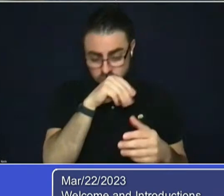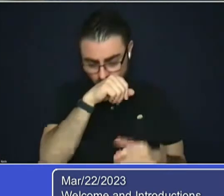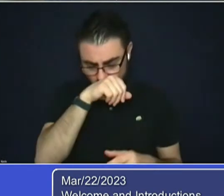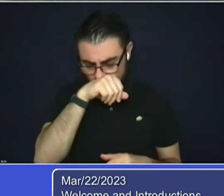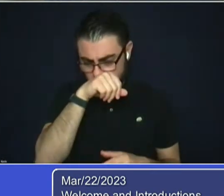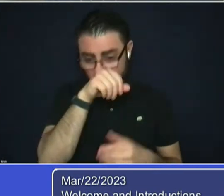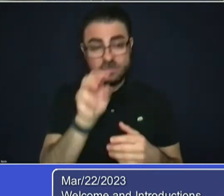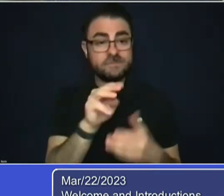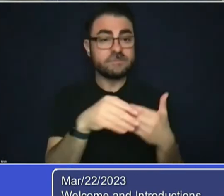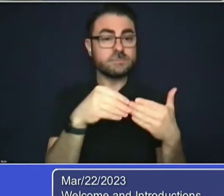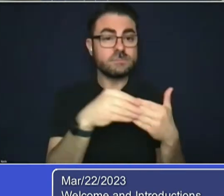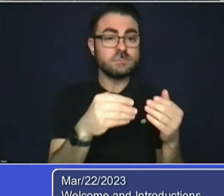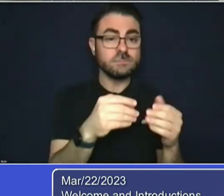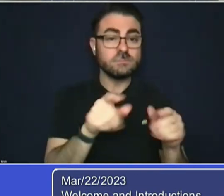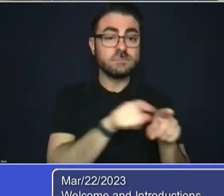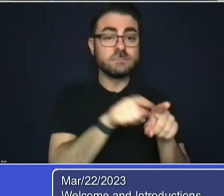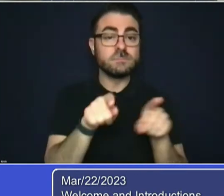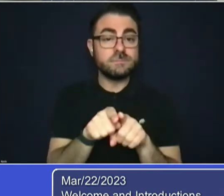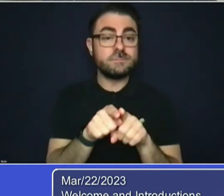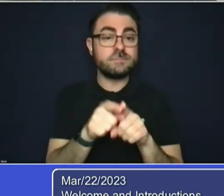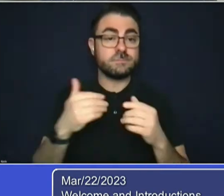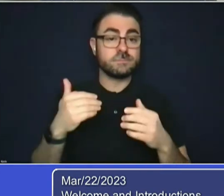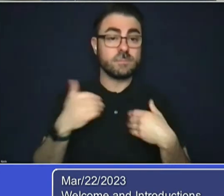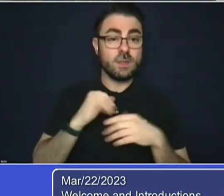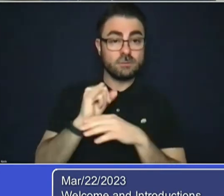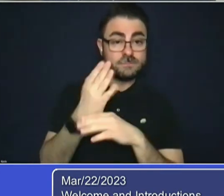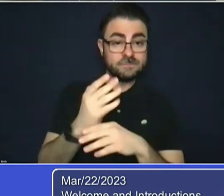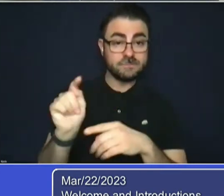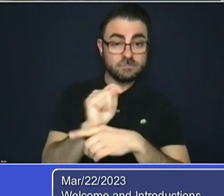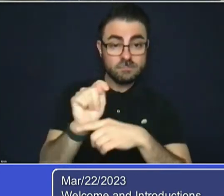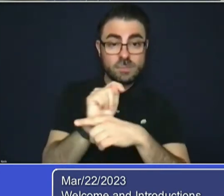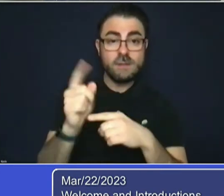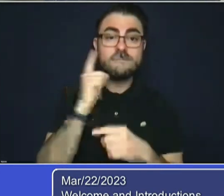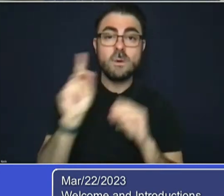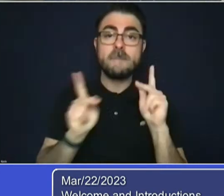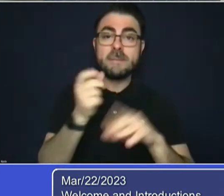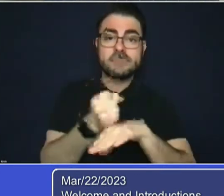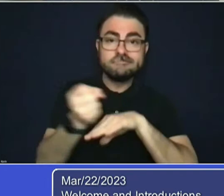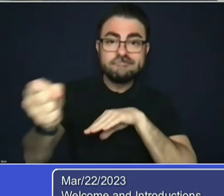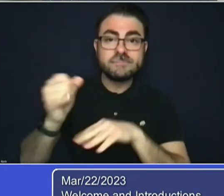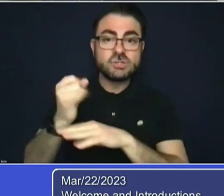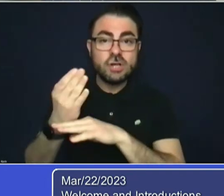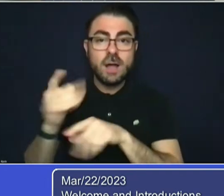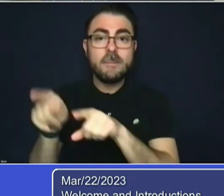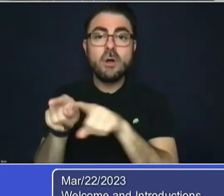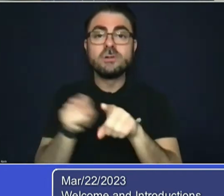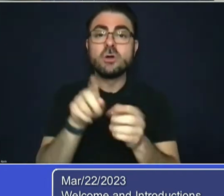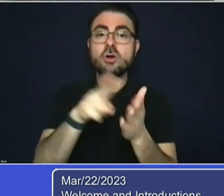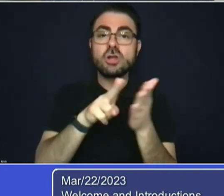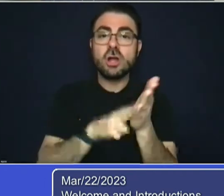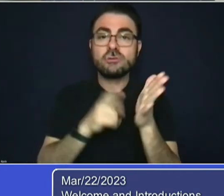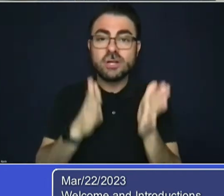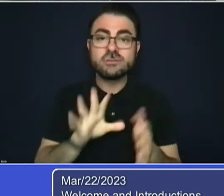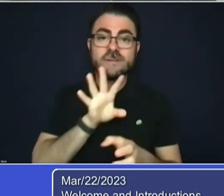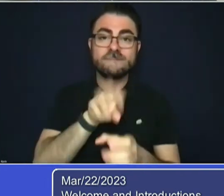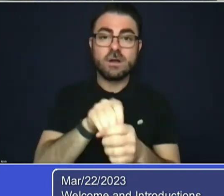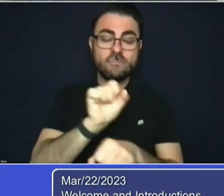ALLOCATION IN THIS PLAN FOR MORE PLACEMENT.